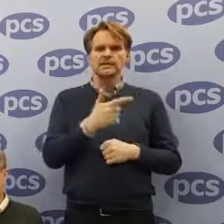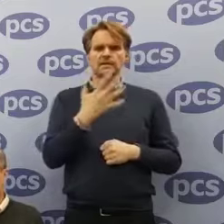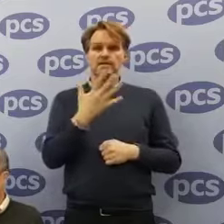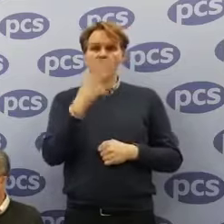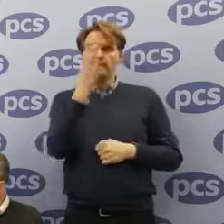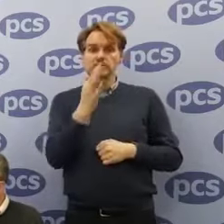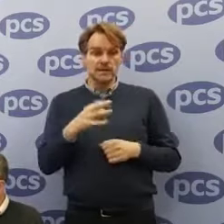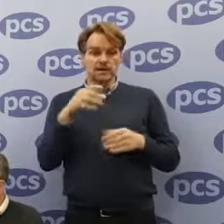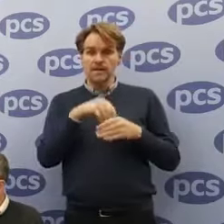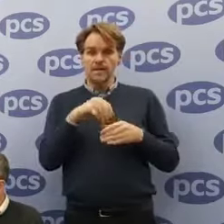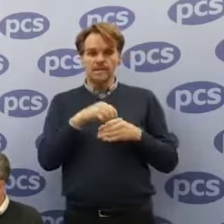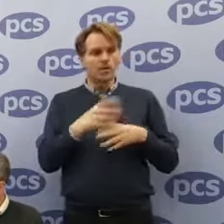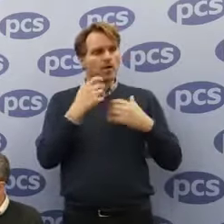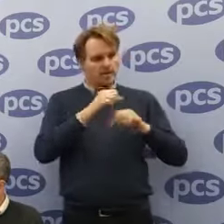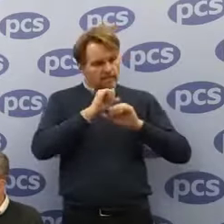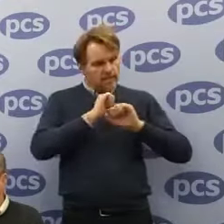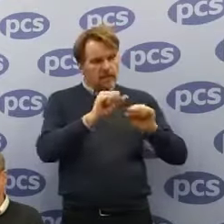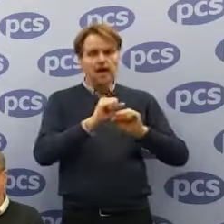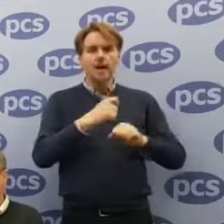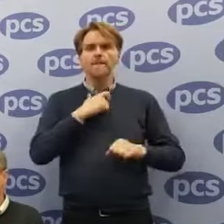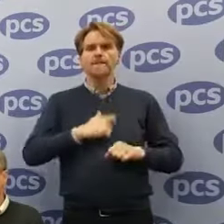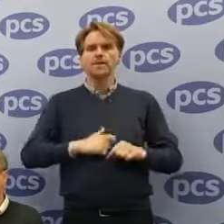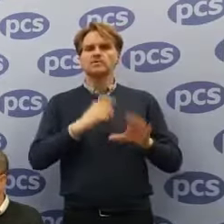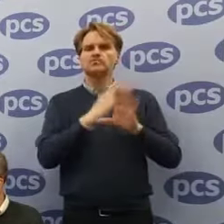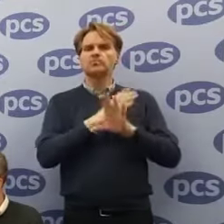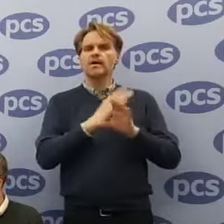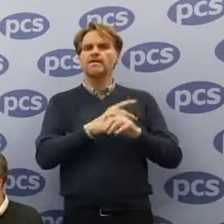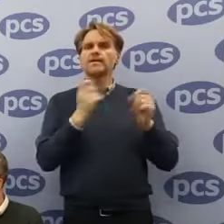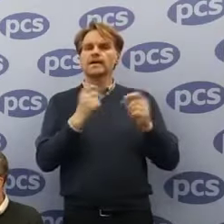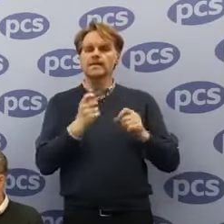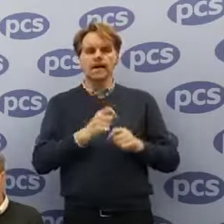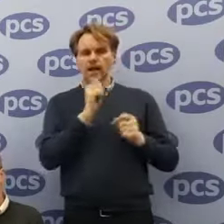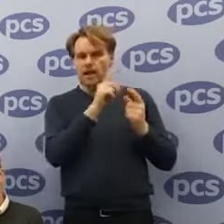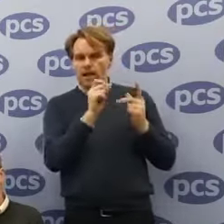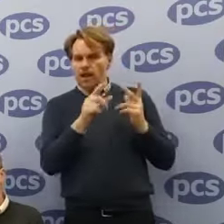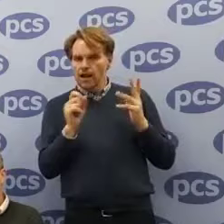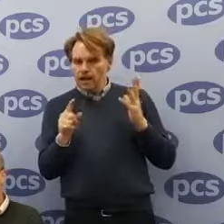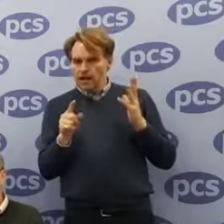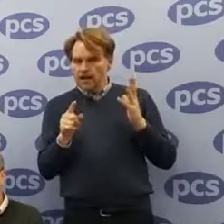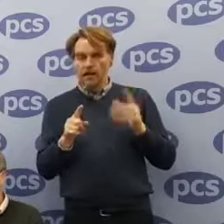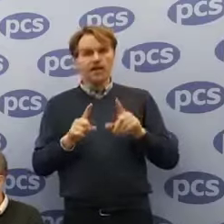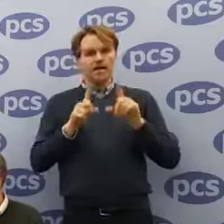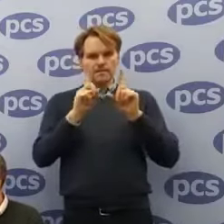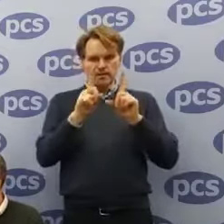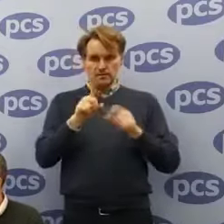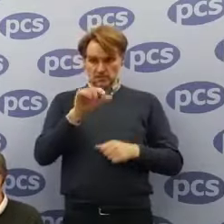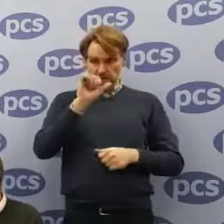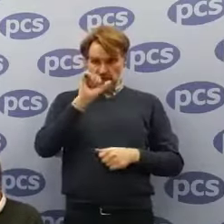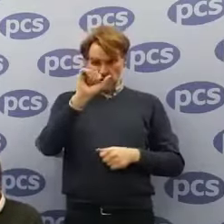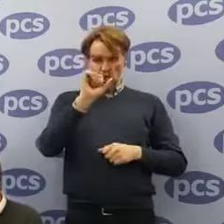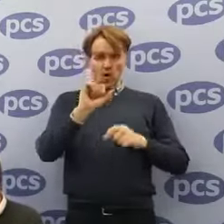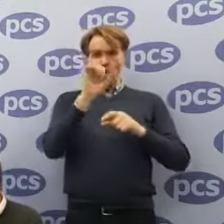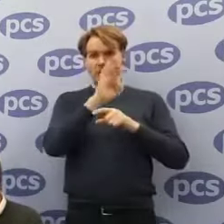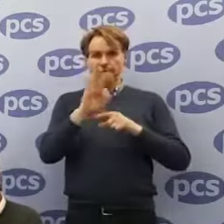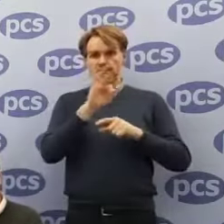so we're going to communicate but the thing that matters more than anything is whether there's somebody in your office who is a union rep or an Advocate